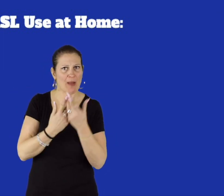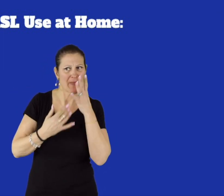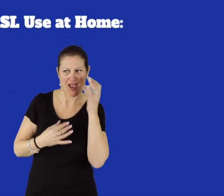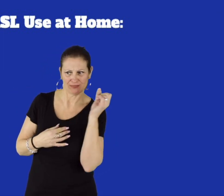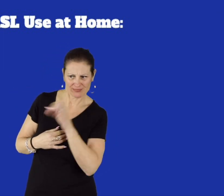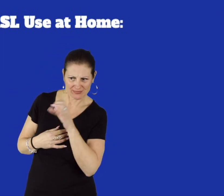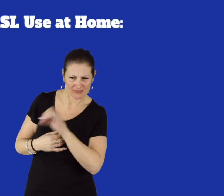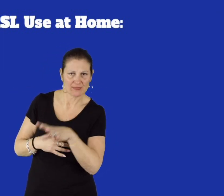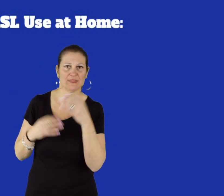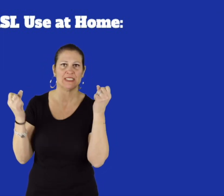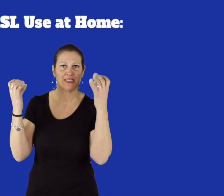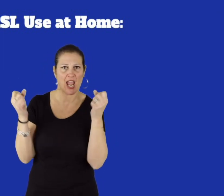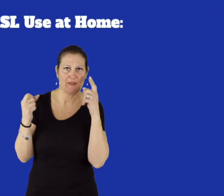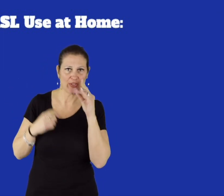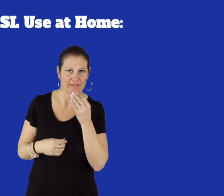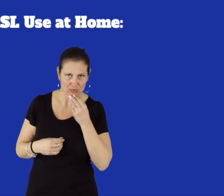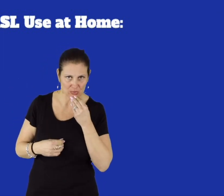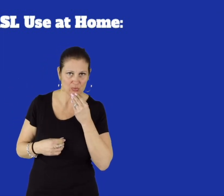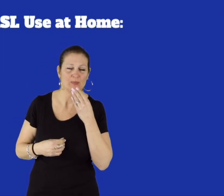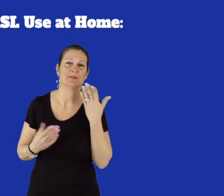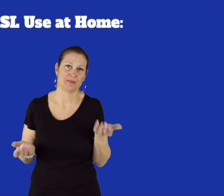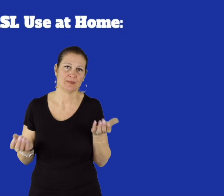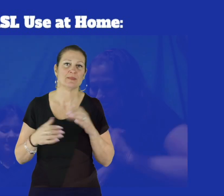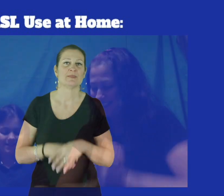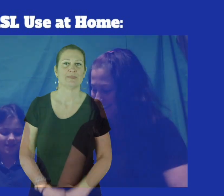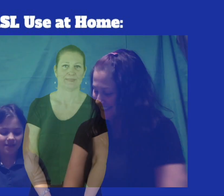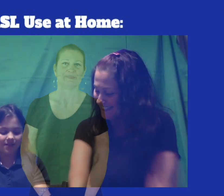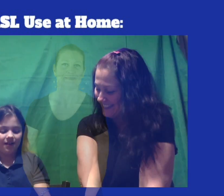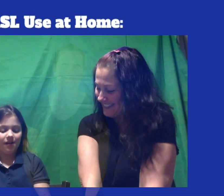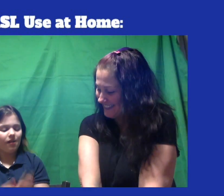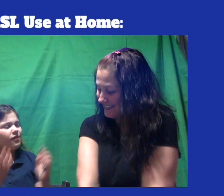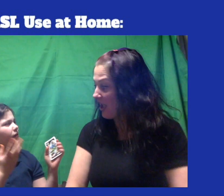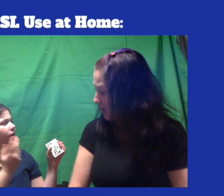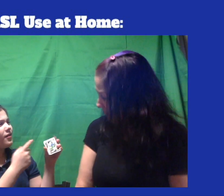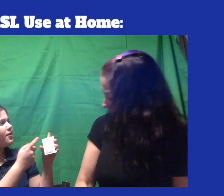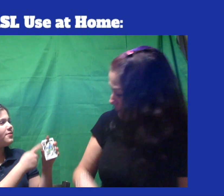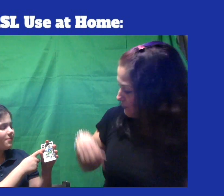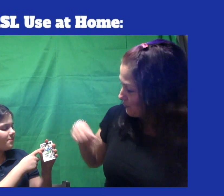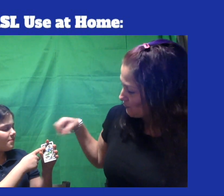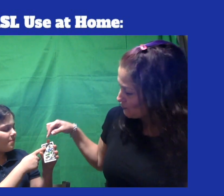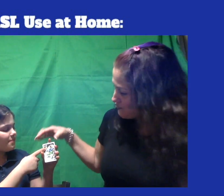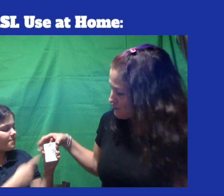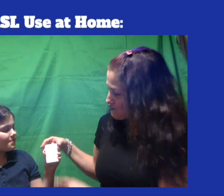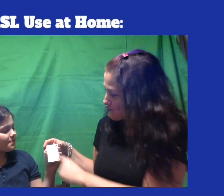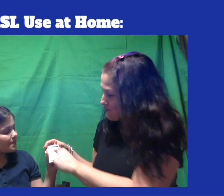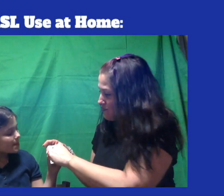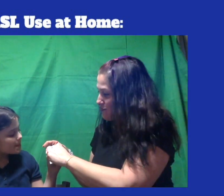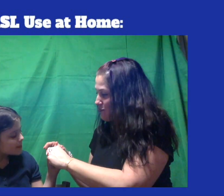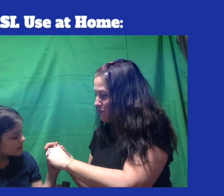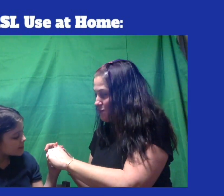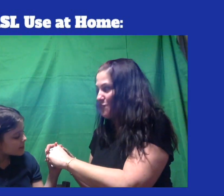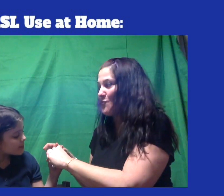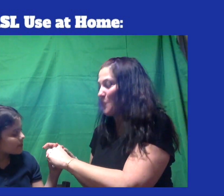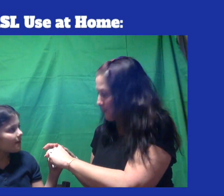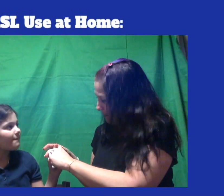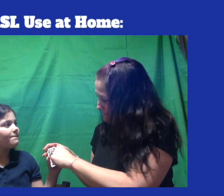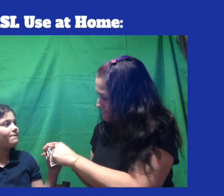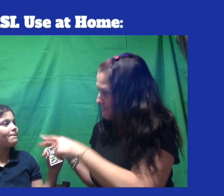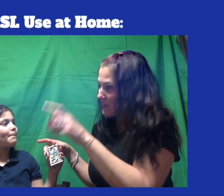sign for the specific food that they want and may not know the sign for.